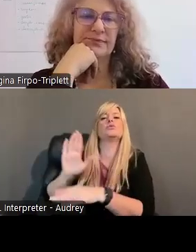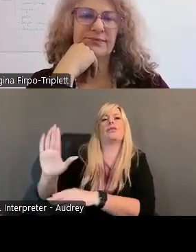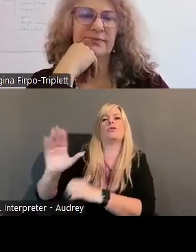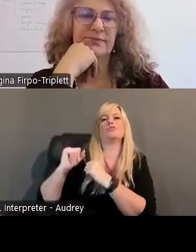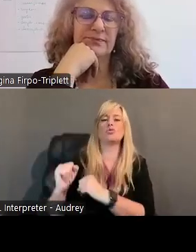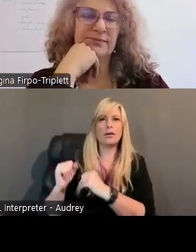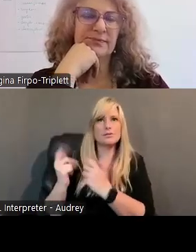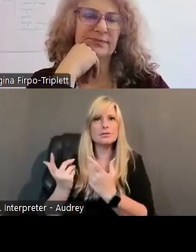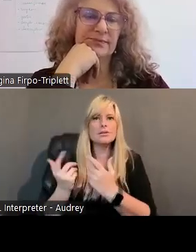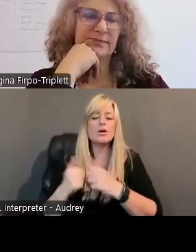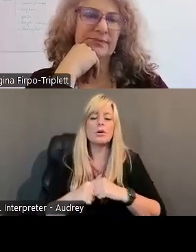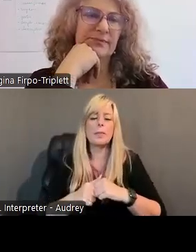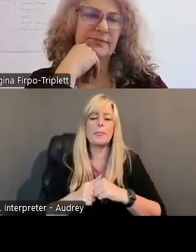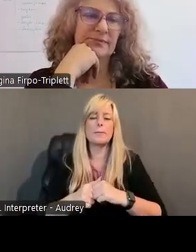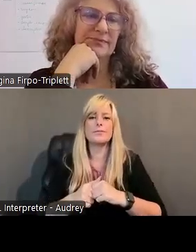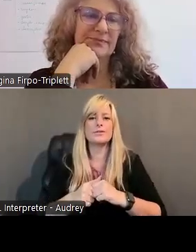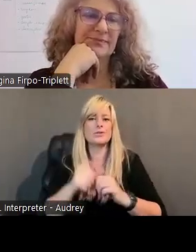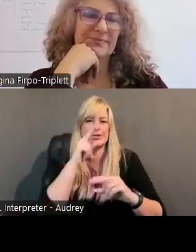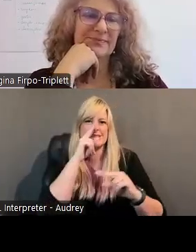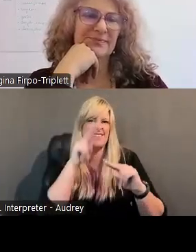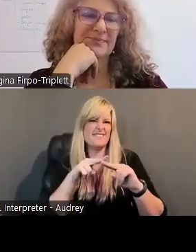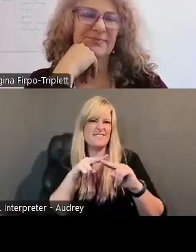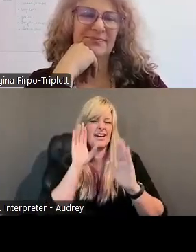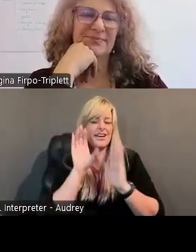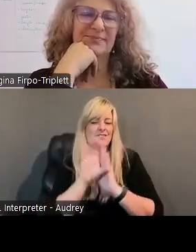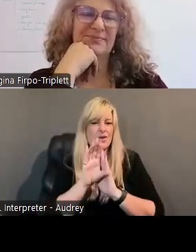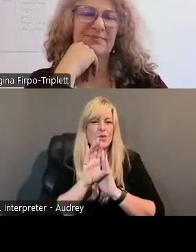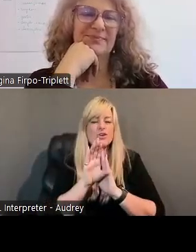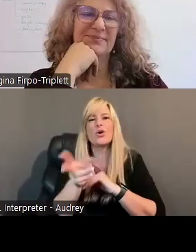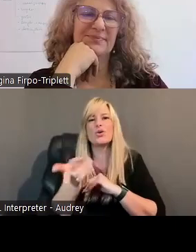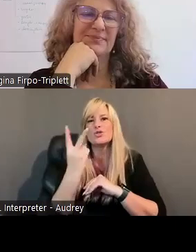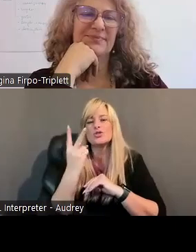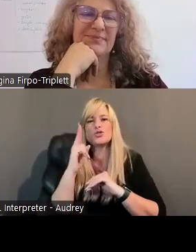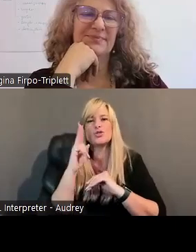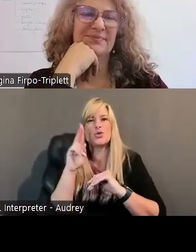Here's just a fun photo from set. Two of our autistic actors, we filmed for three weeks. We